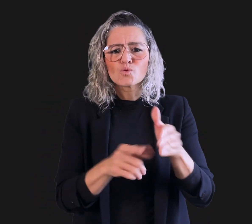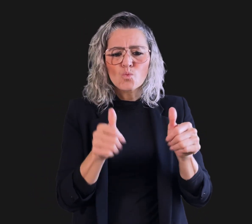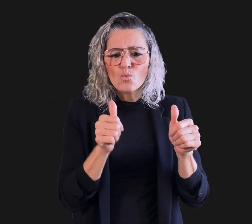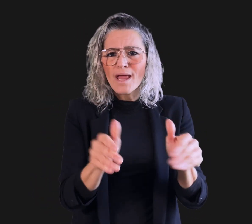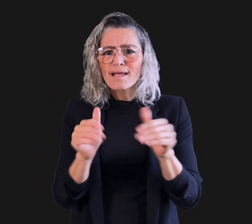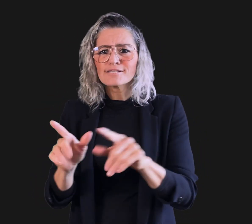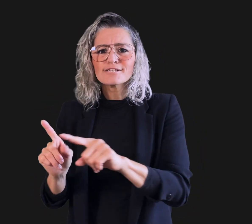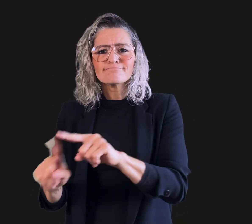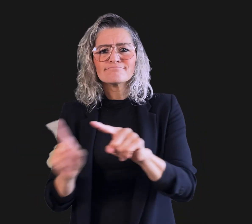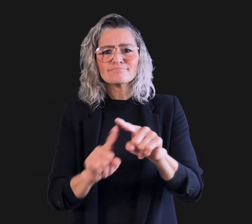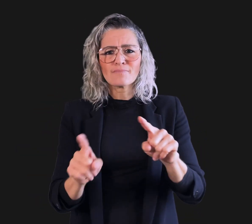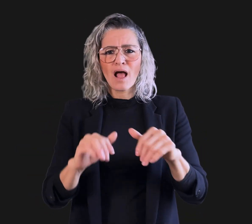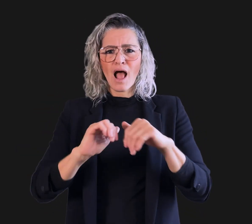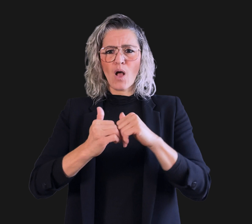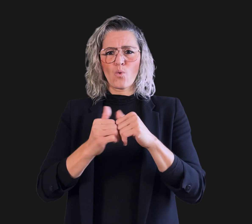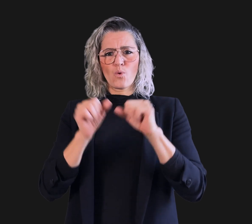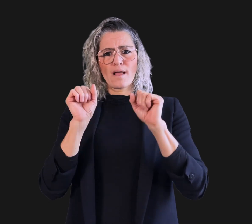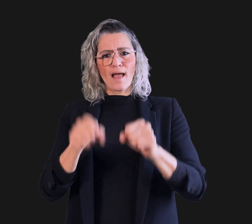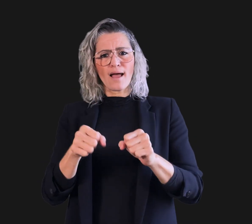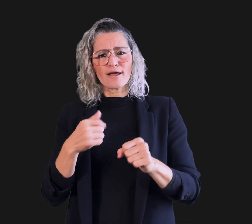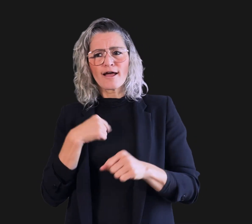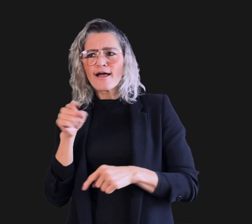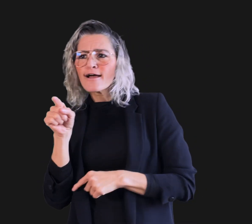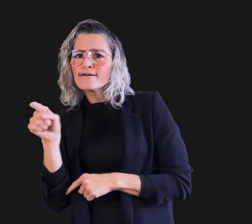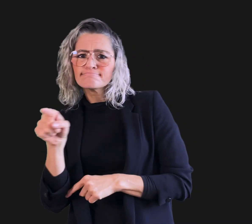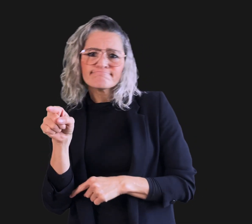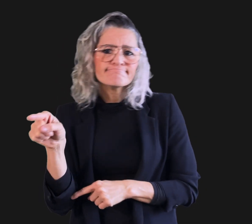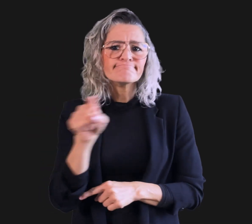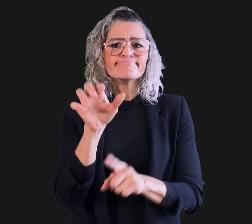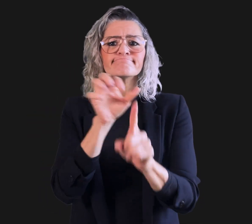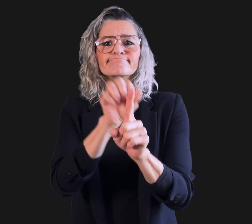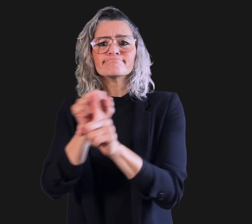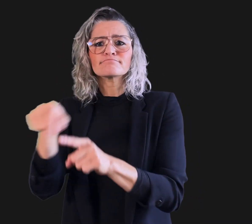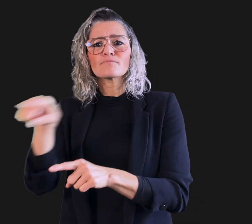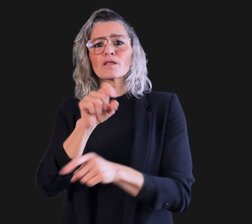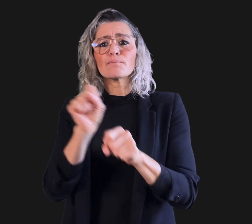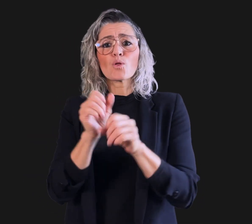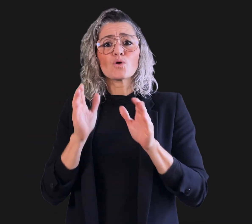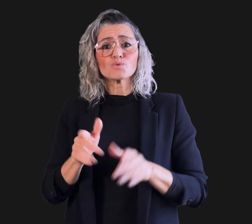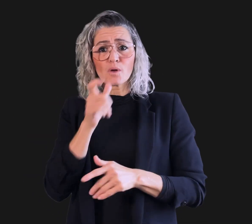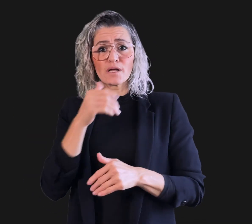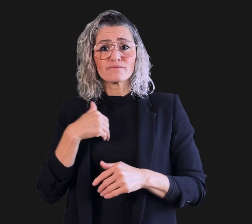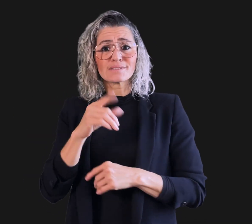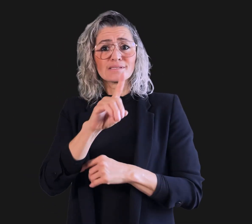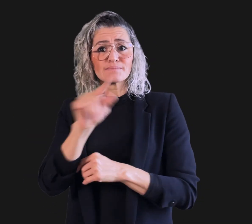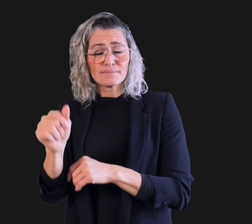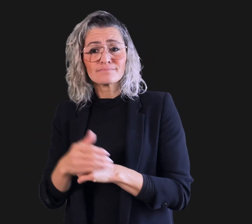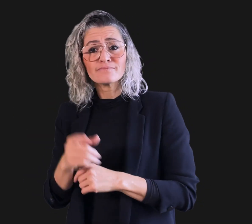for our current and anticipated staffing needs.